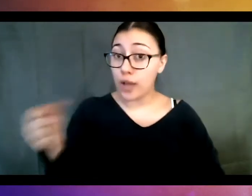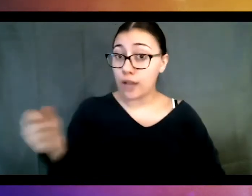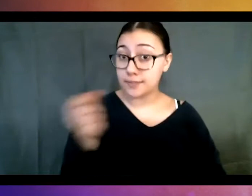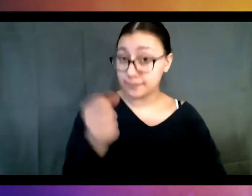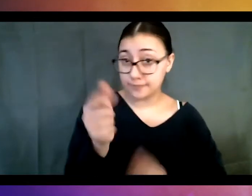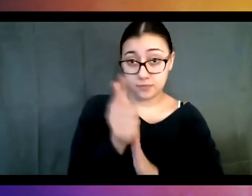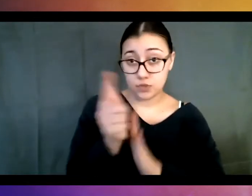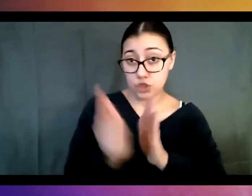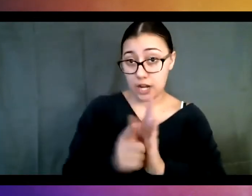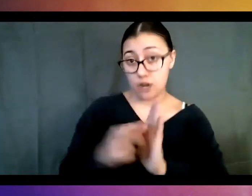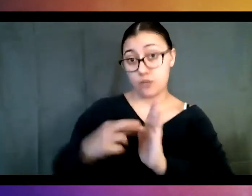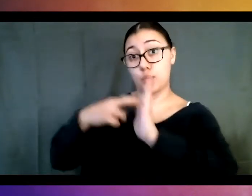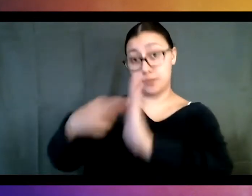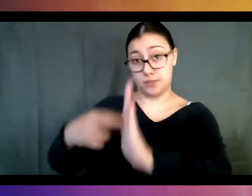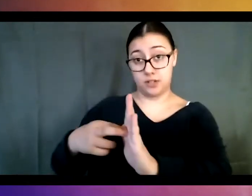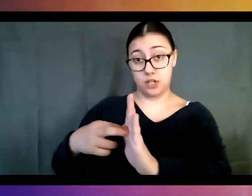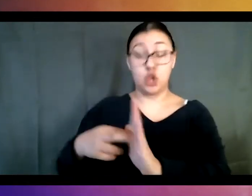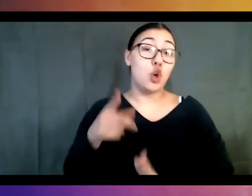but can choose to do so at their own expense.